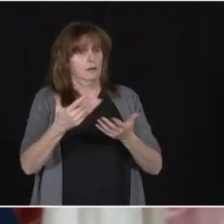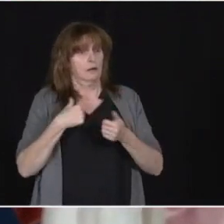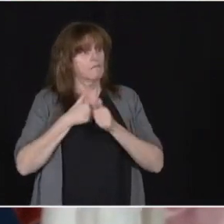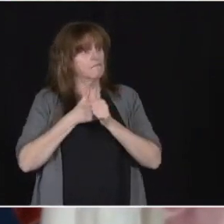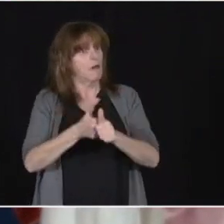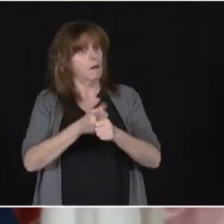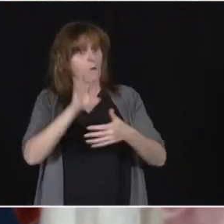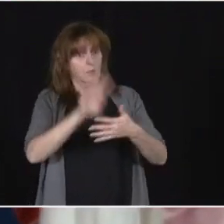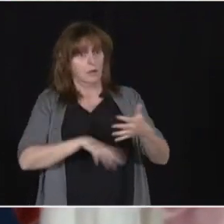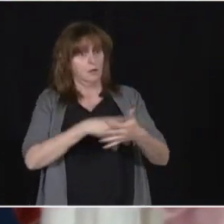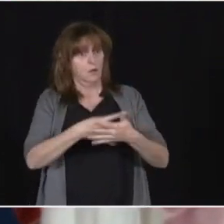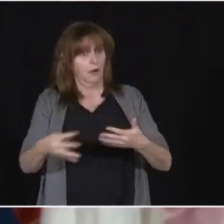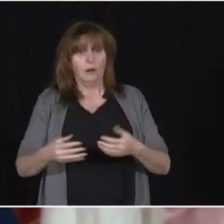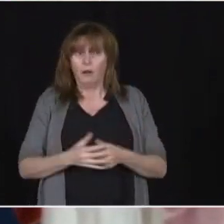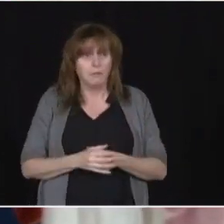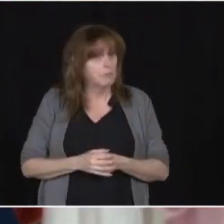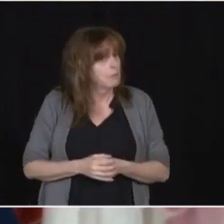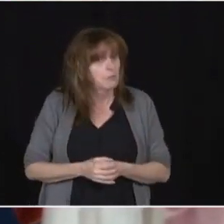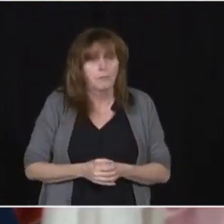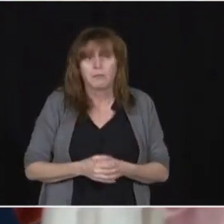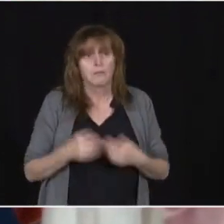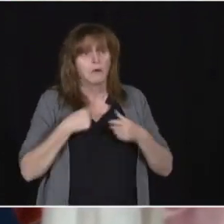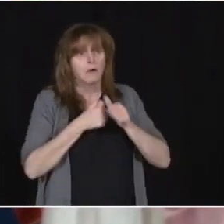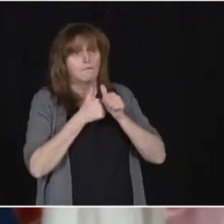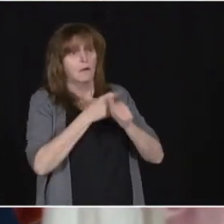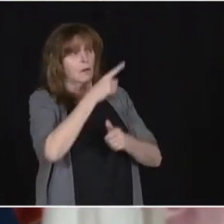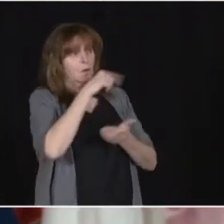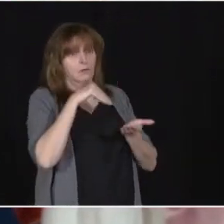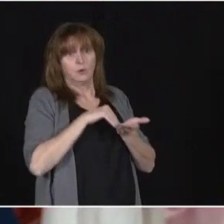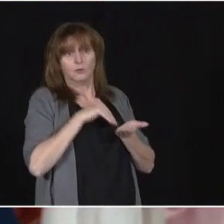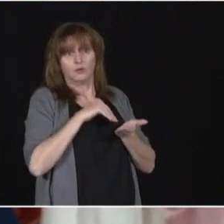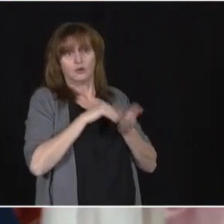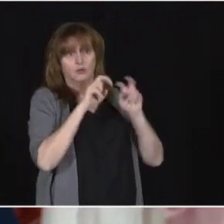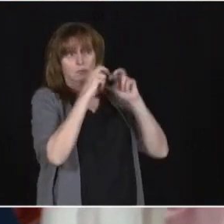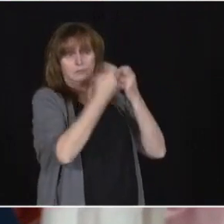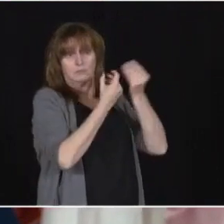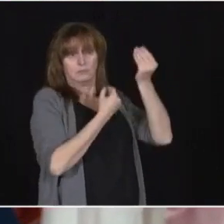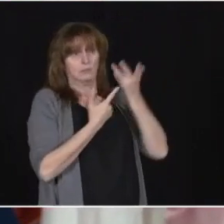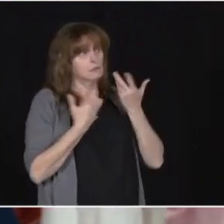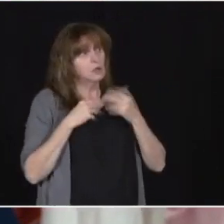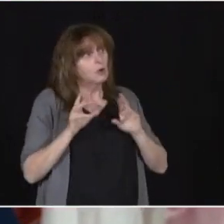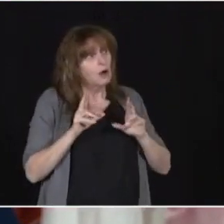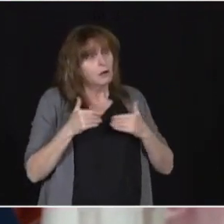to tell us when they feel we can open up stage II. We are going to monitor it. Yes, we are going to watch it like a hawk. You relying on advice